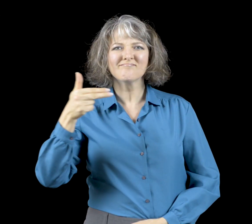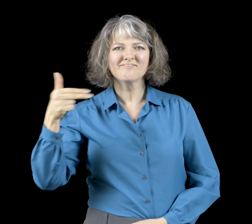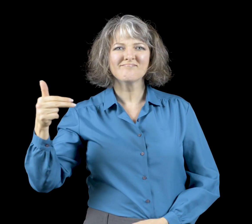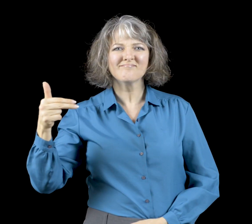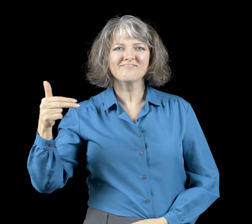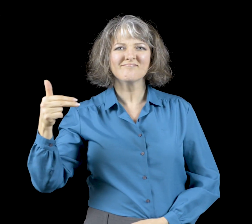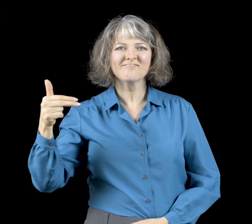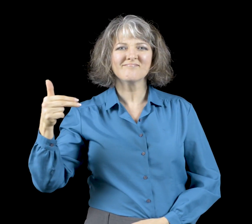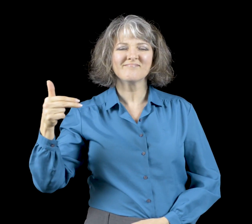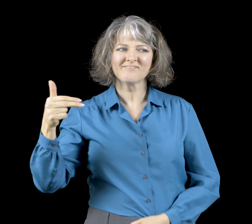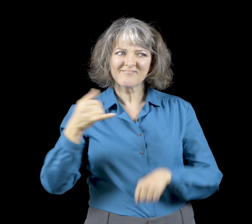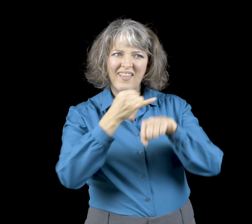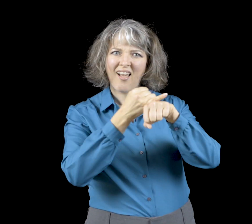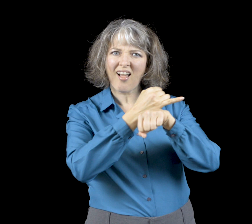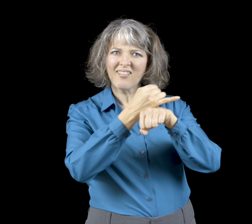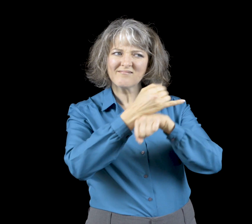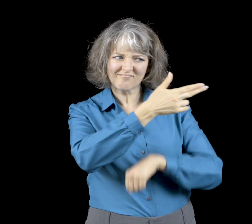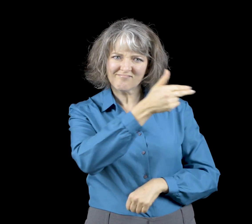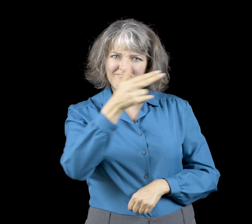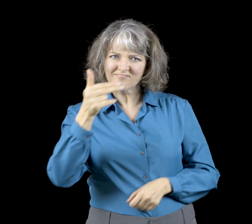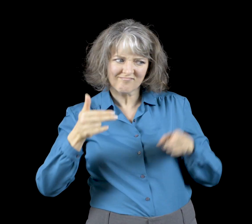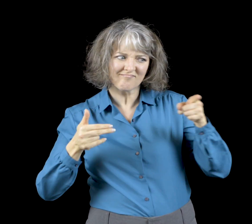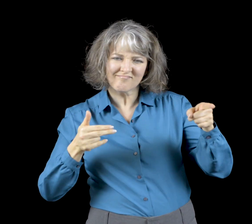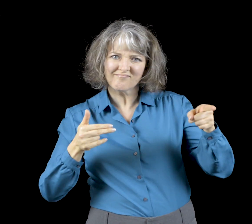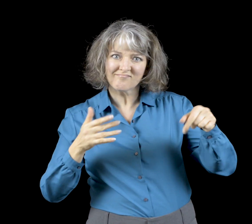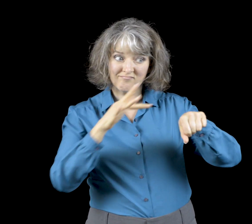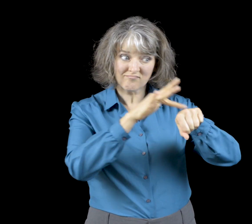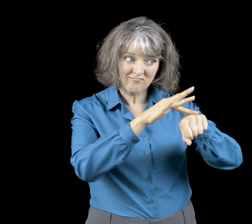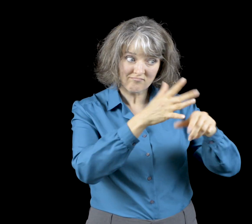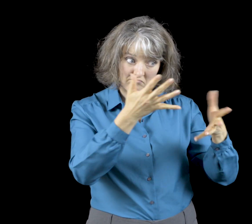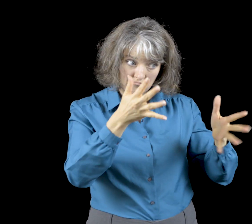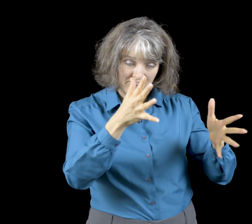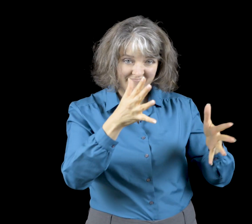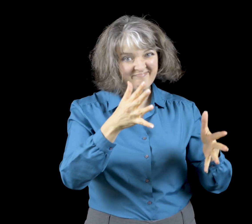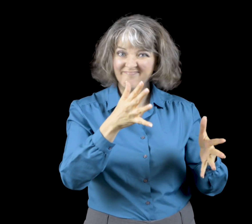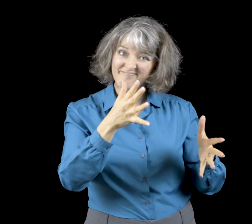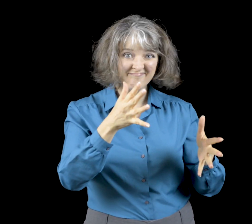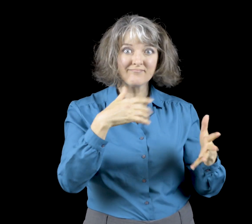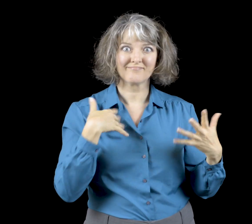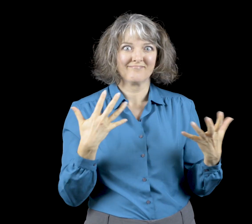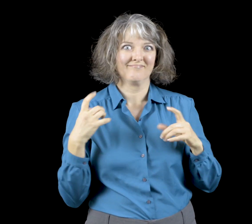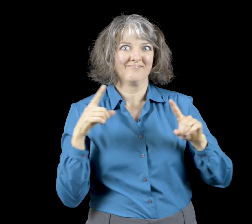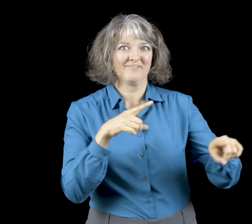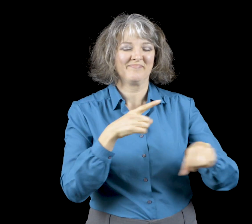I have never been to the island Indonesia but so desire to go.